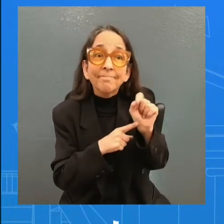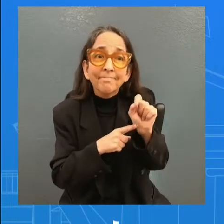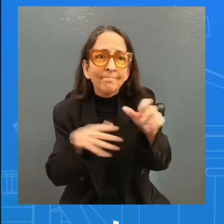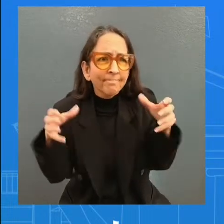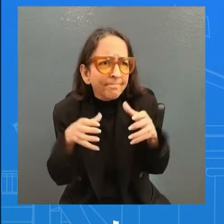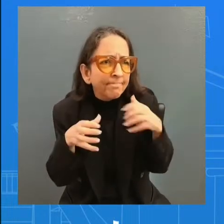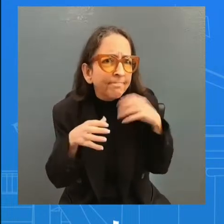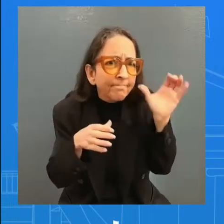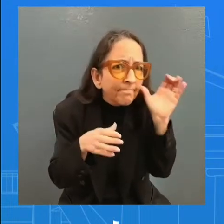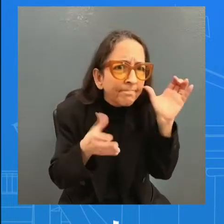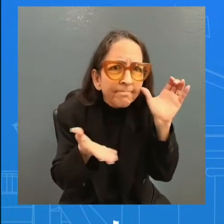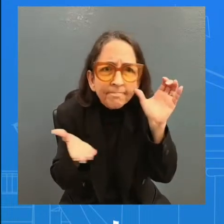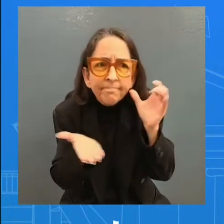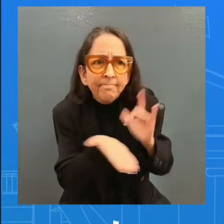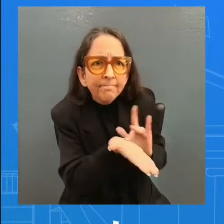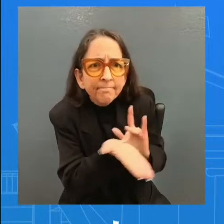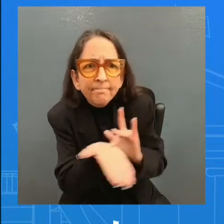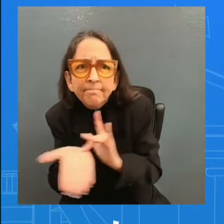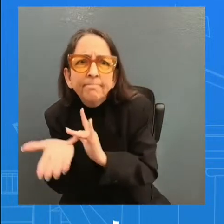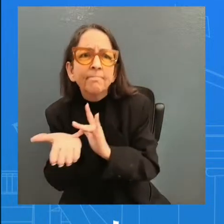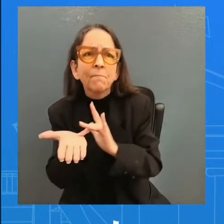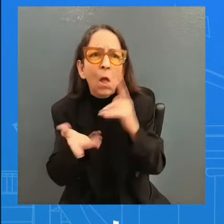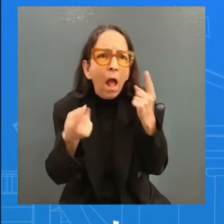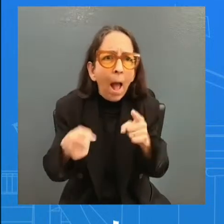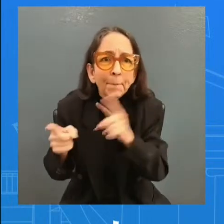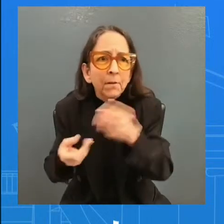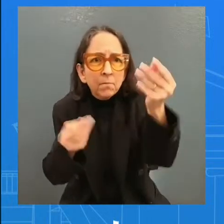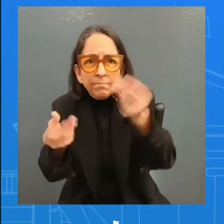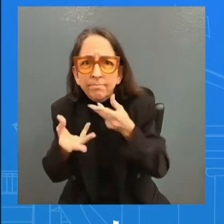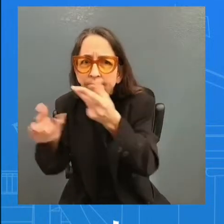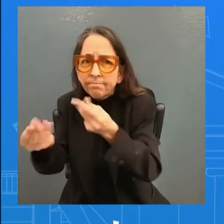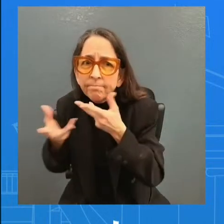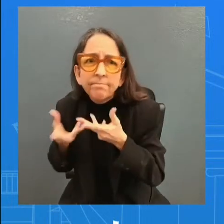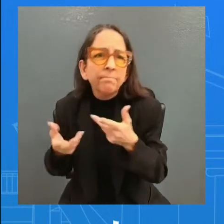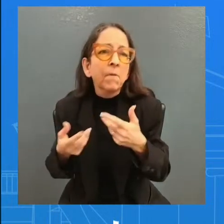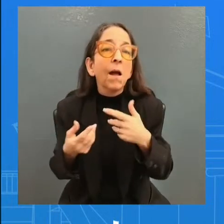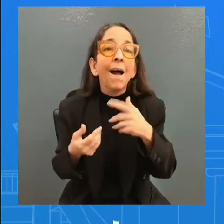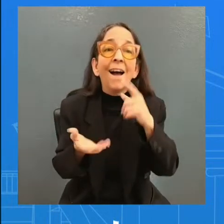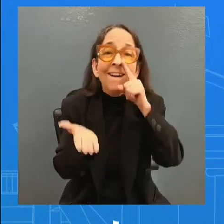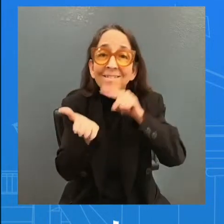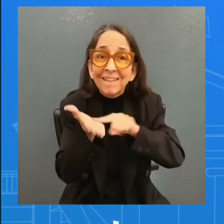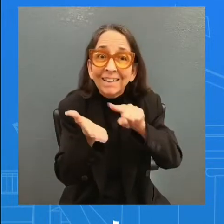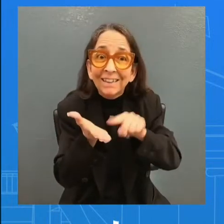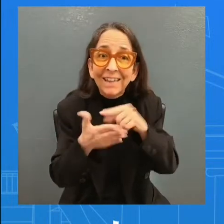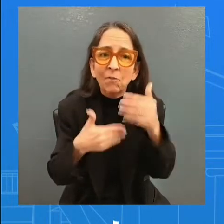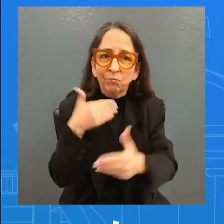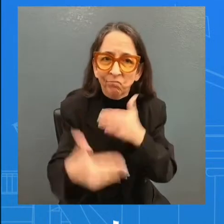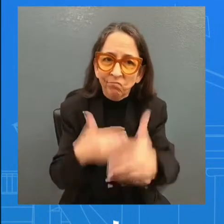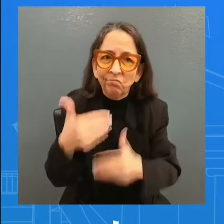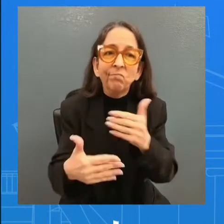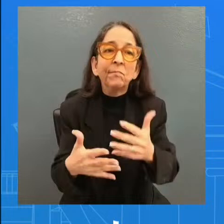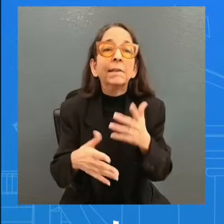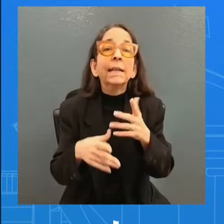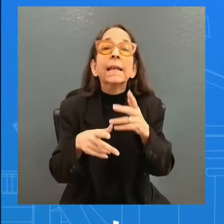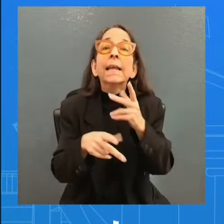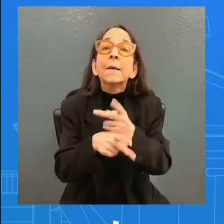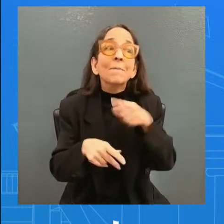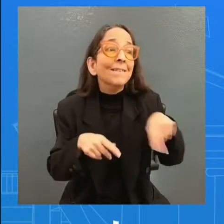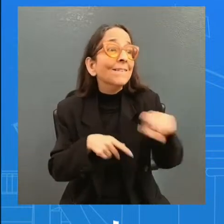to complete this investigation and keep the American people safe. The president has also spoken to the mayor of Lou- --